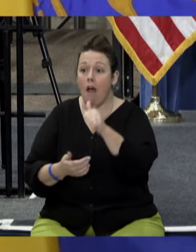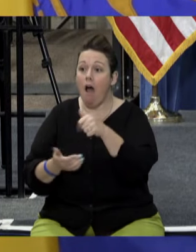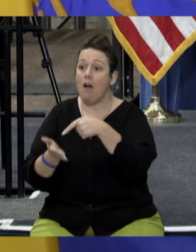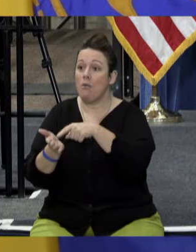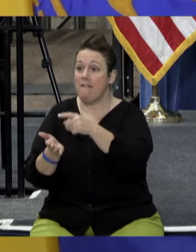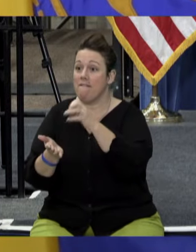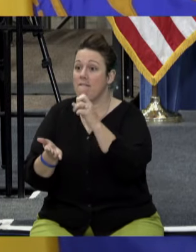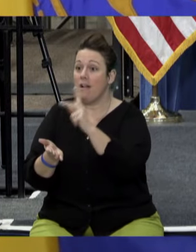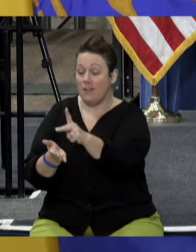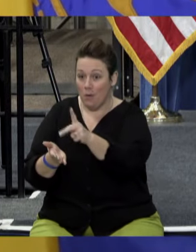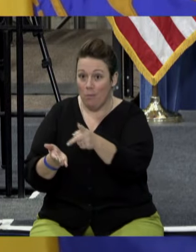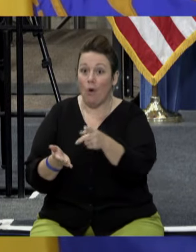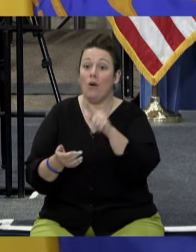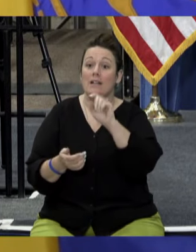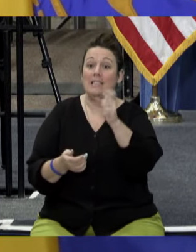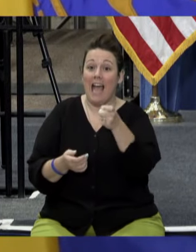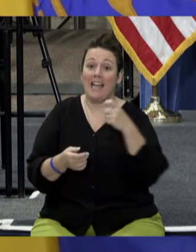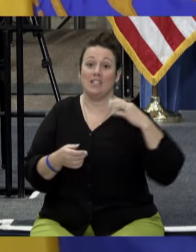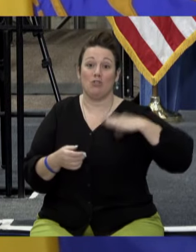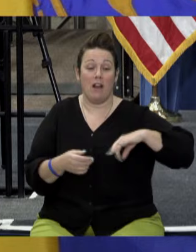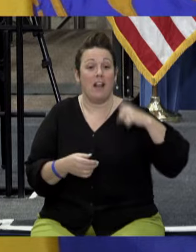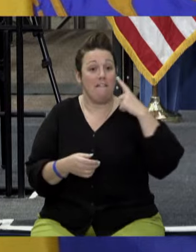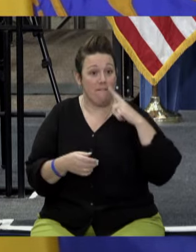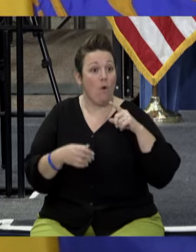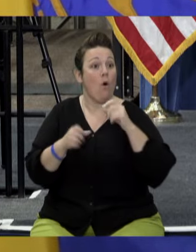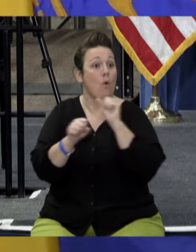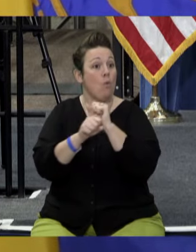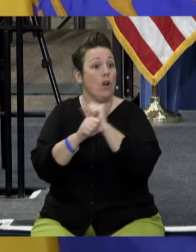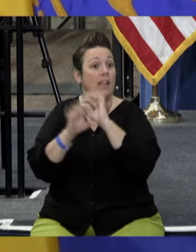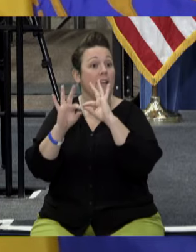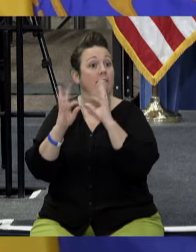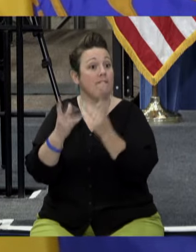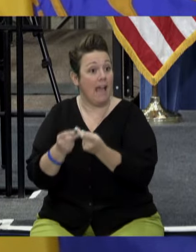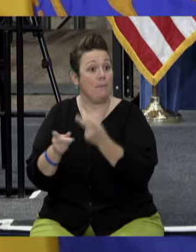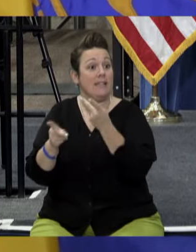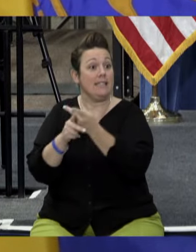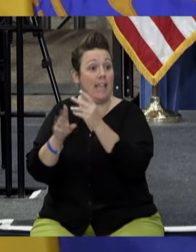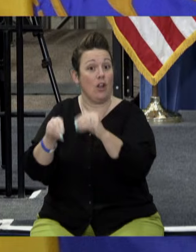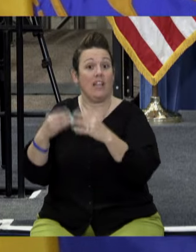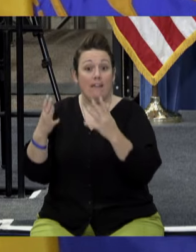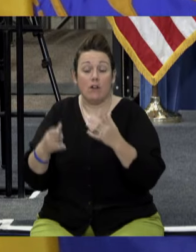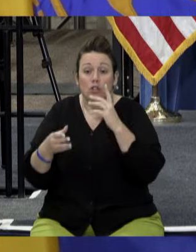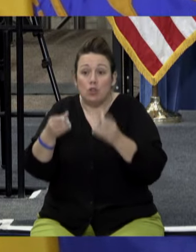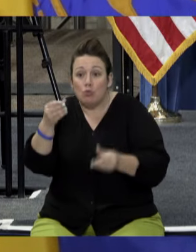working family caregivers to try to help just a little bit boost the economic